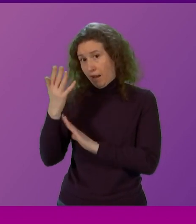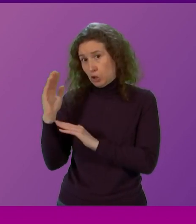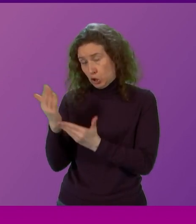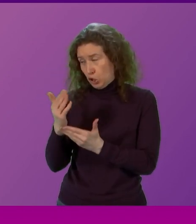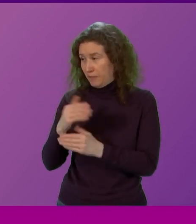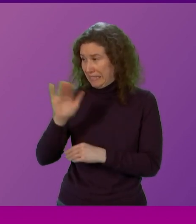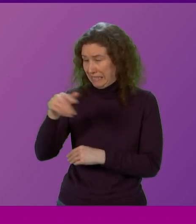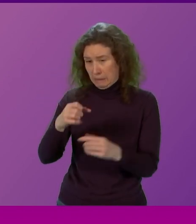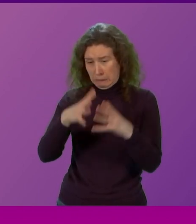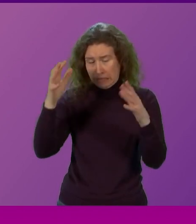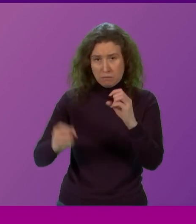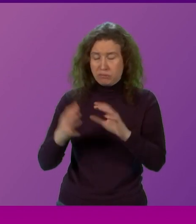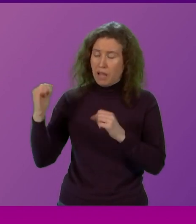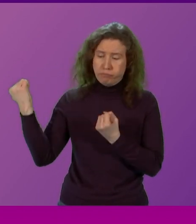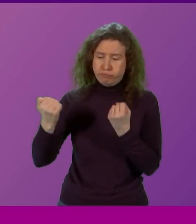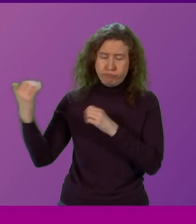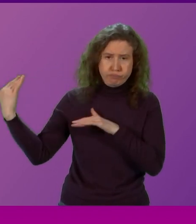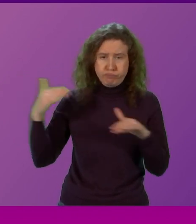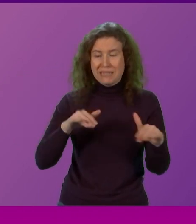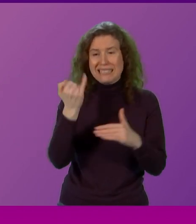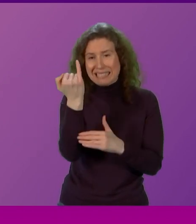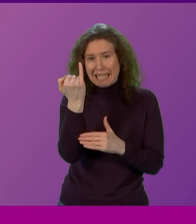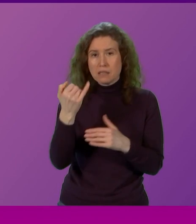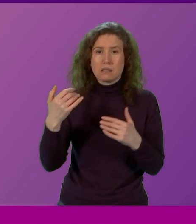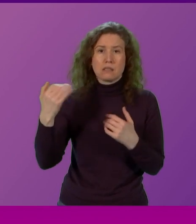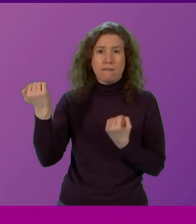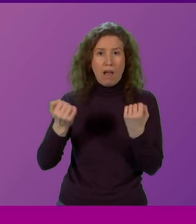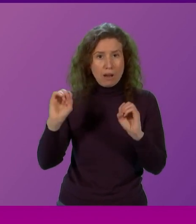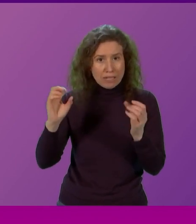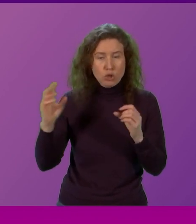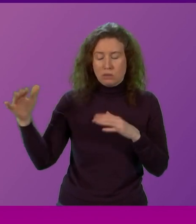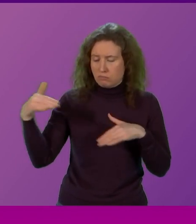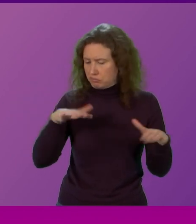It mobilised six fire appliances and specialist resources to tackle the fire, which involved